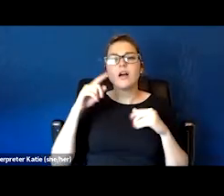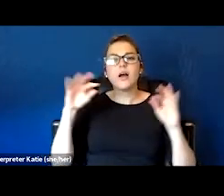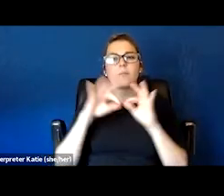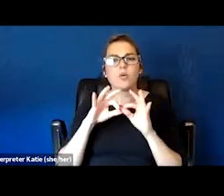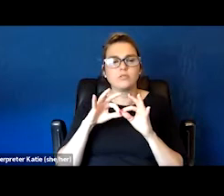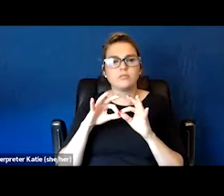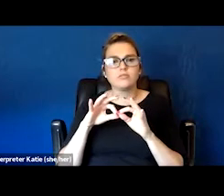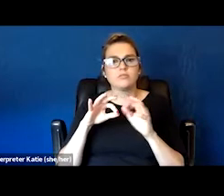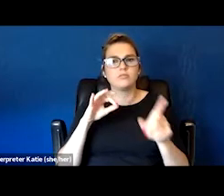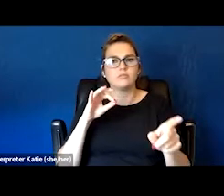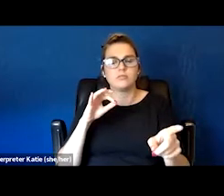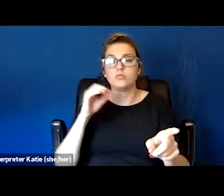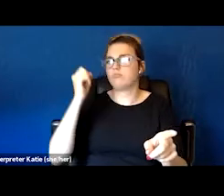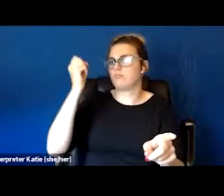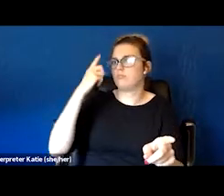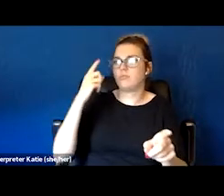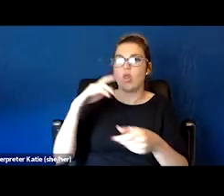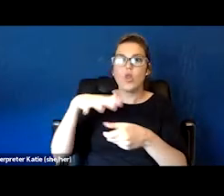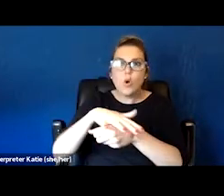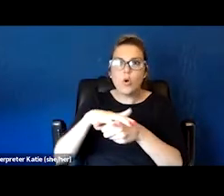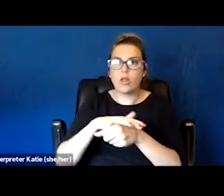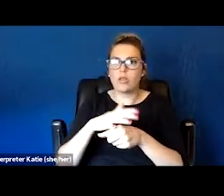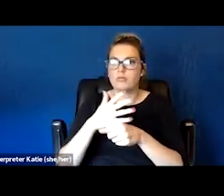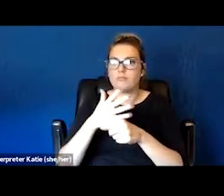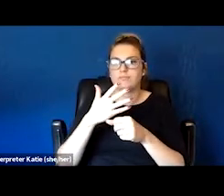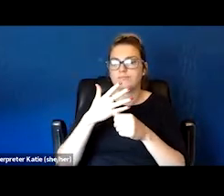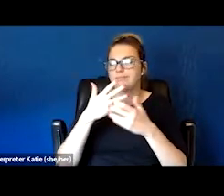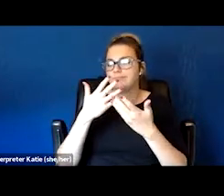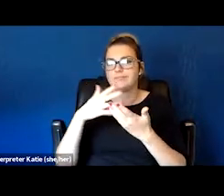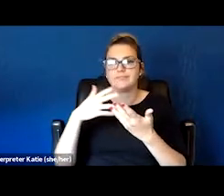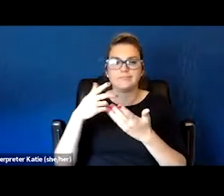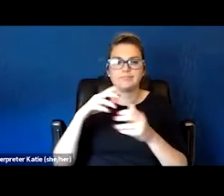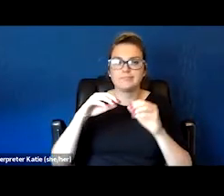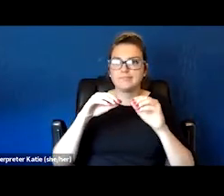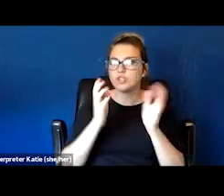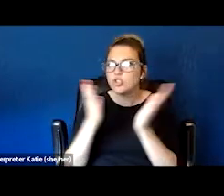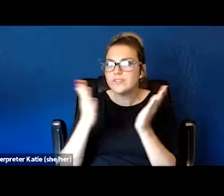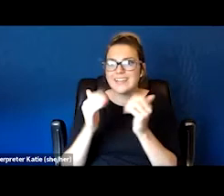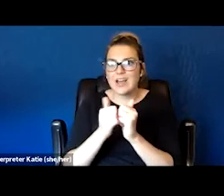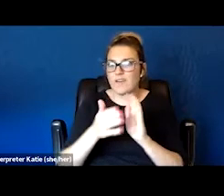how local homelessness response actually functions. But more importantly for today is not just that context setting we wanna provide,